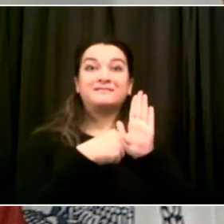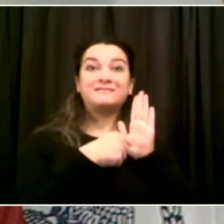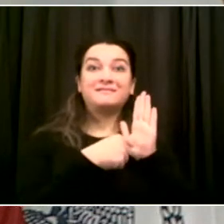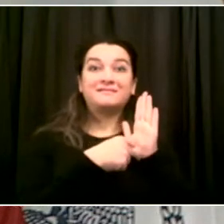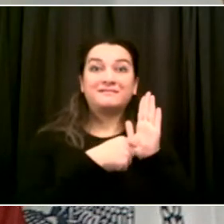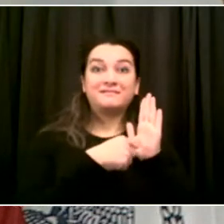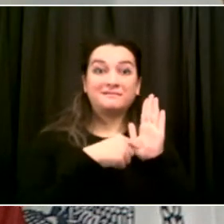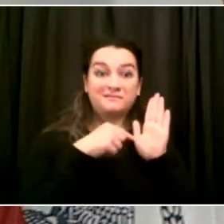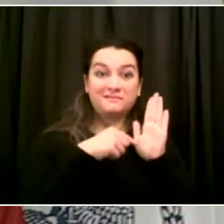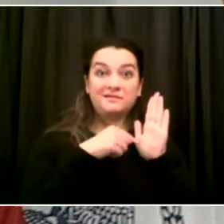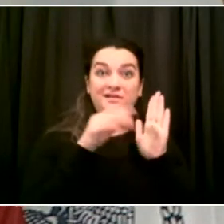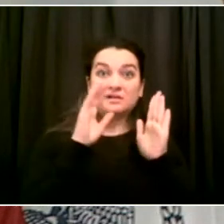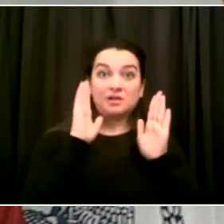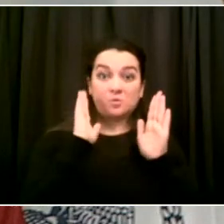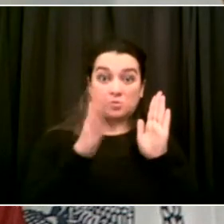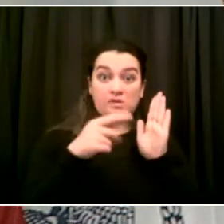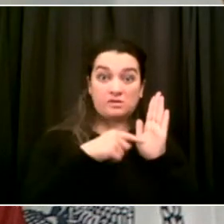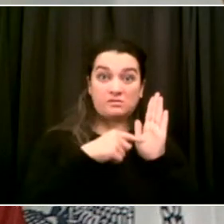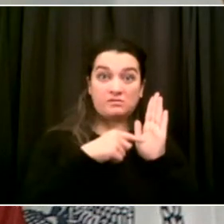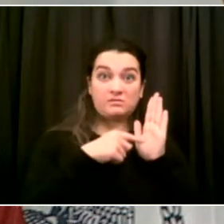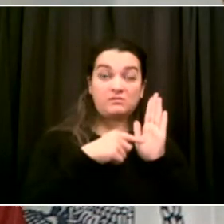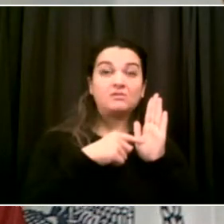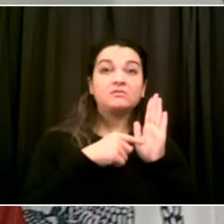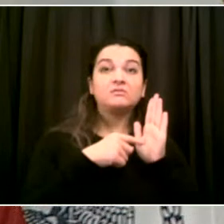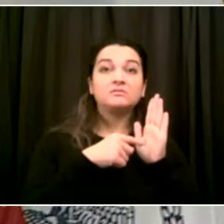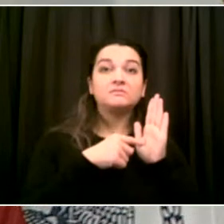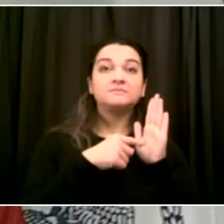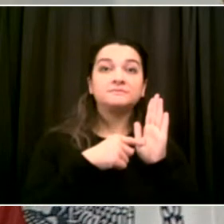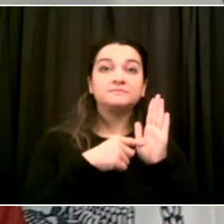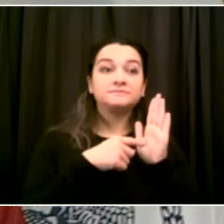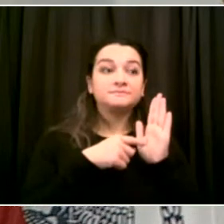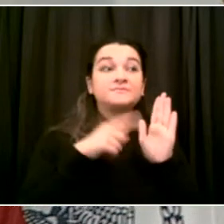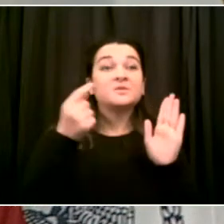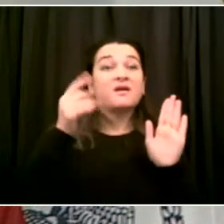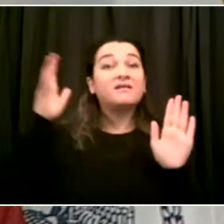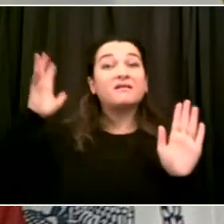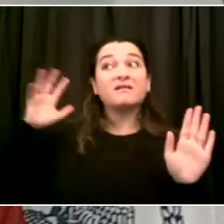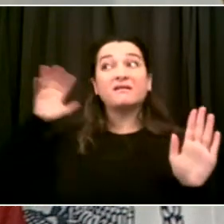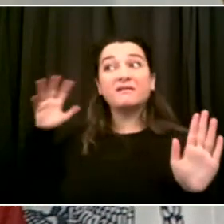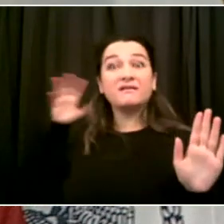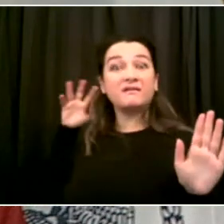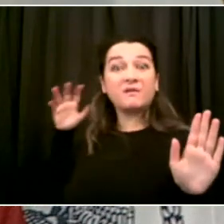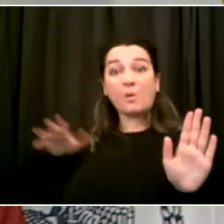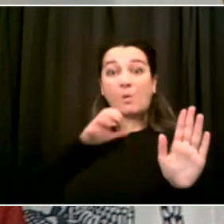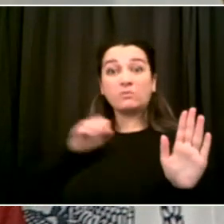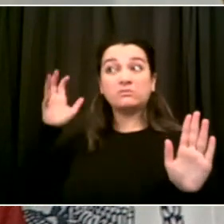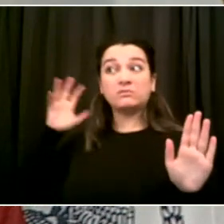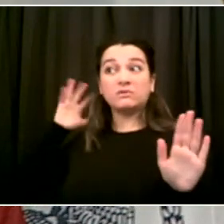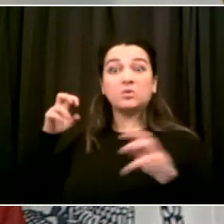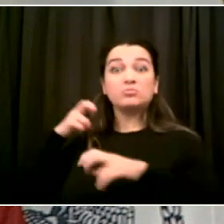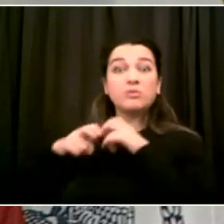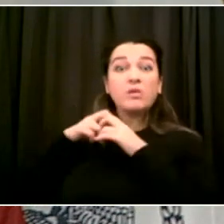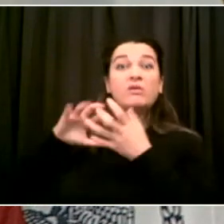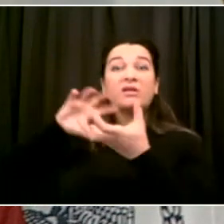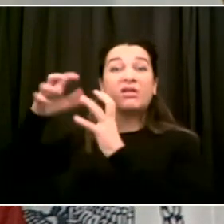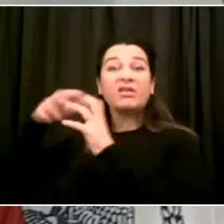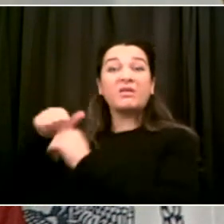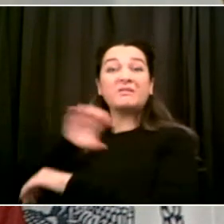CHOKKOEHLDLD, WILL THE NYPD THEN USE THIS MATRIX TO LOOK AT THAT OFFICER AND